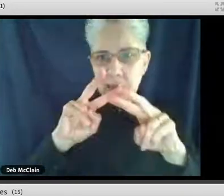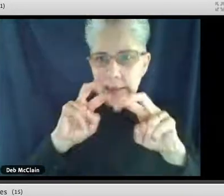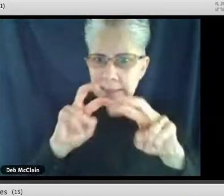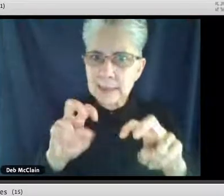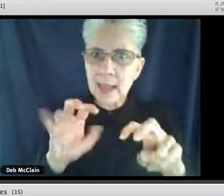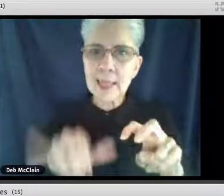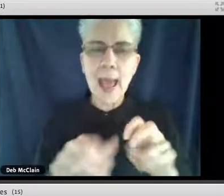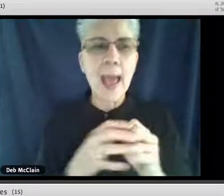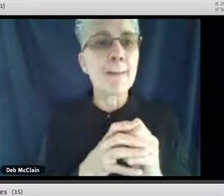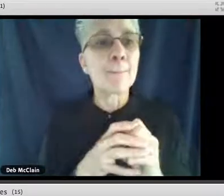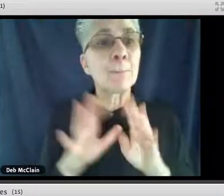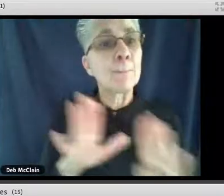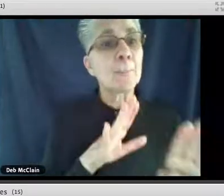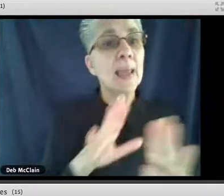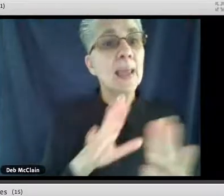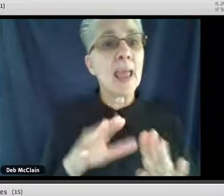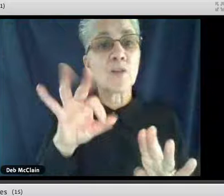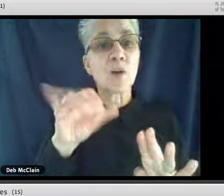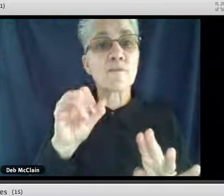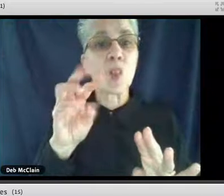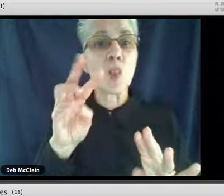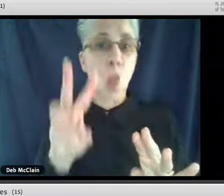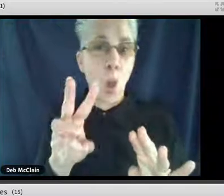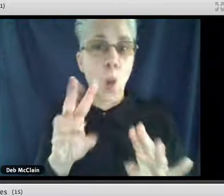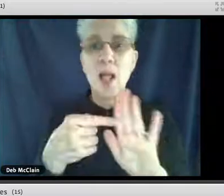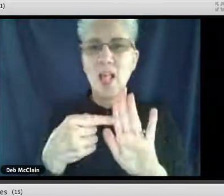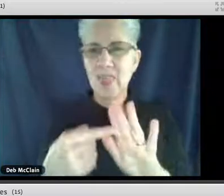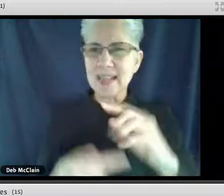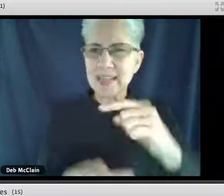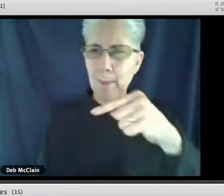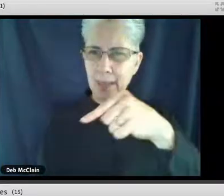A behavior flow, which is what this image is over here.